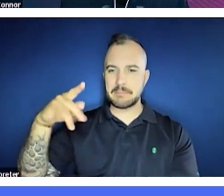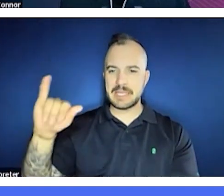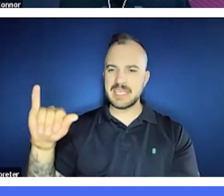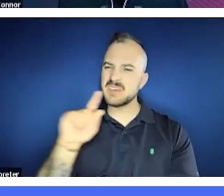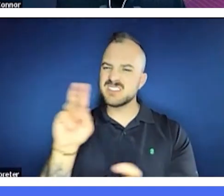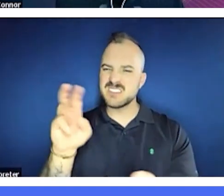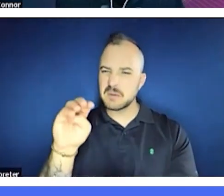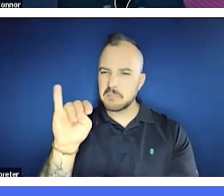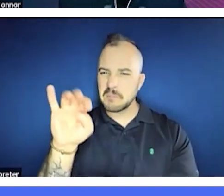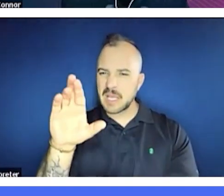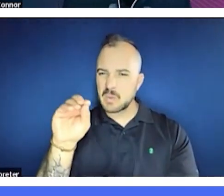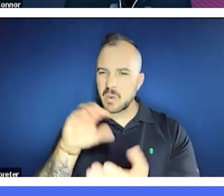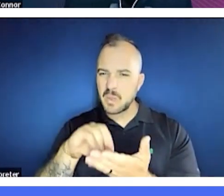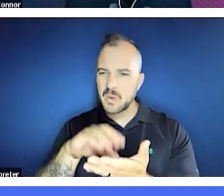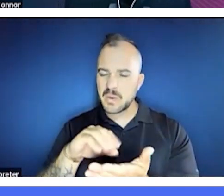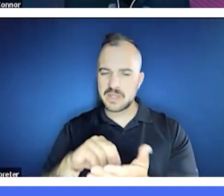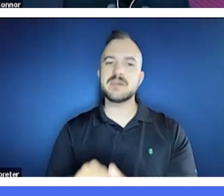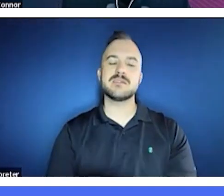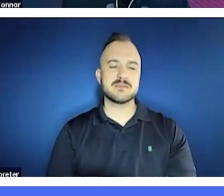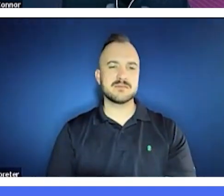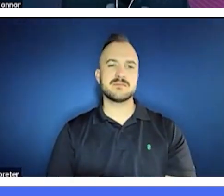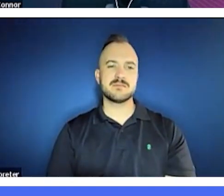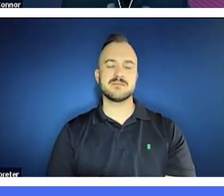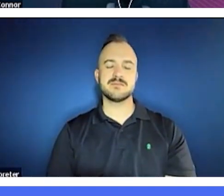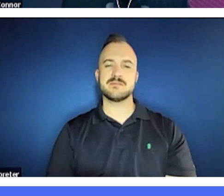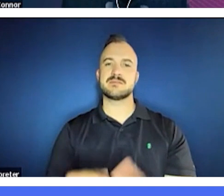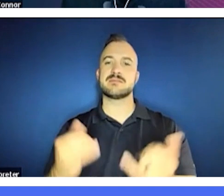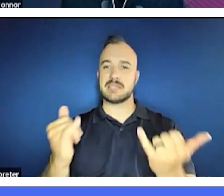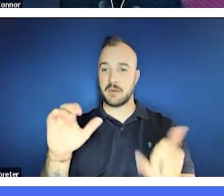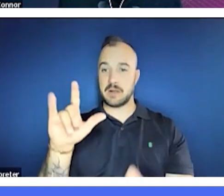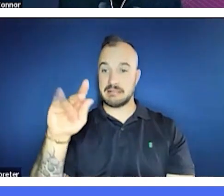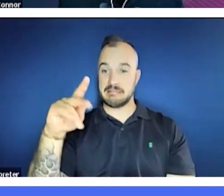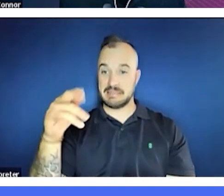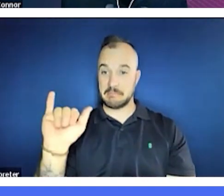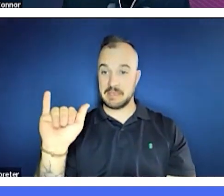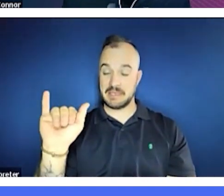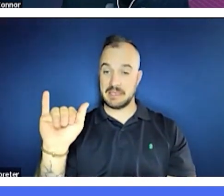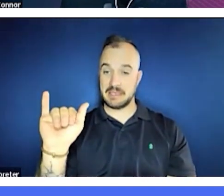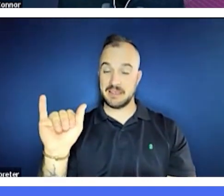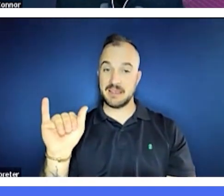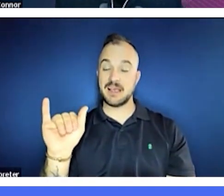And now as my friend Steve Jacobson says, Clippy has been replaced by got it buttons.